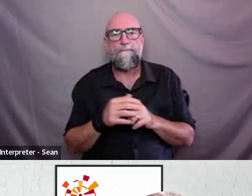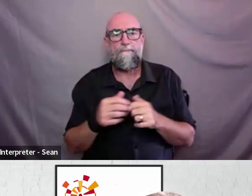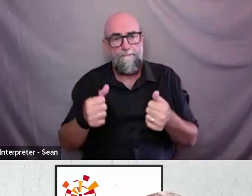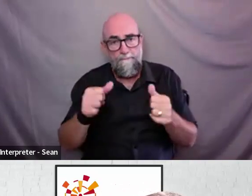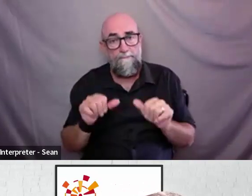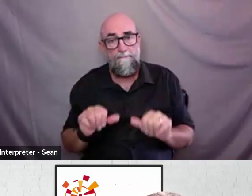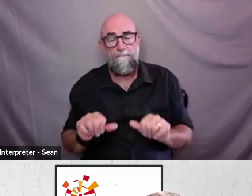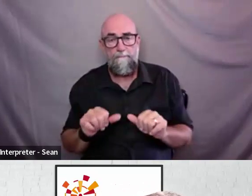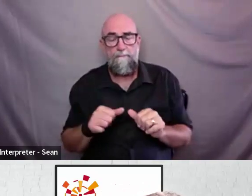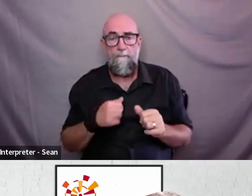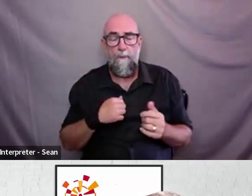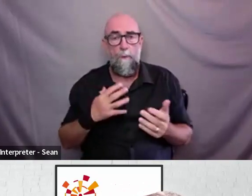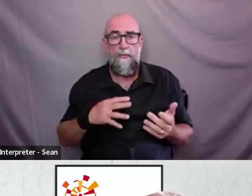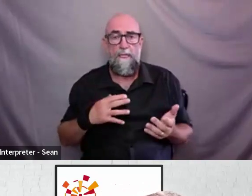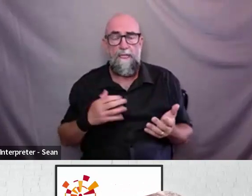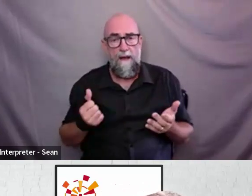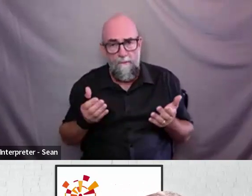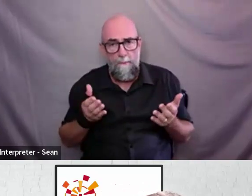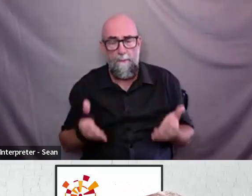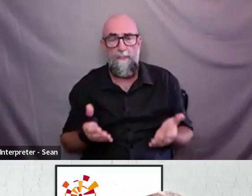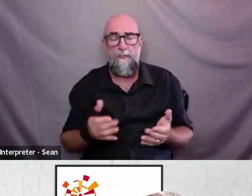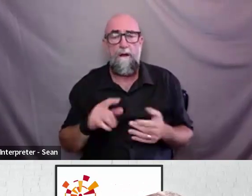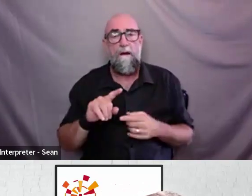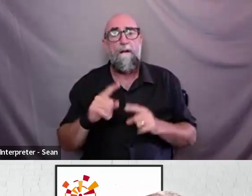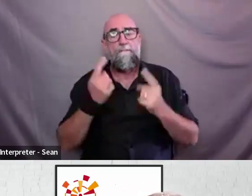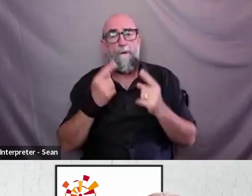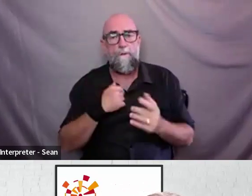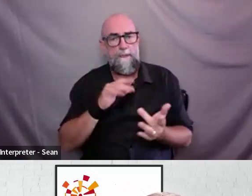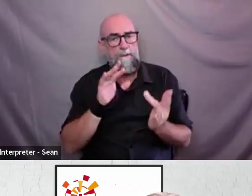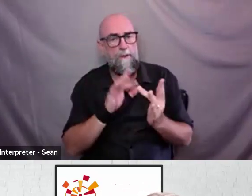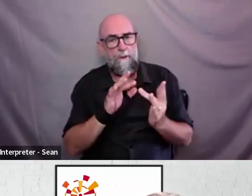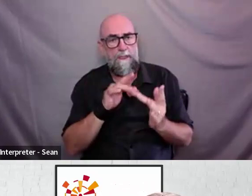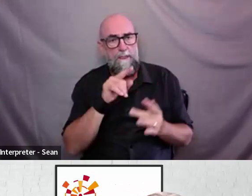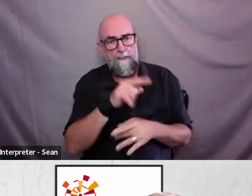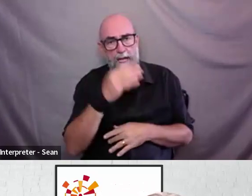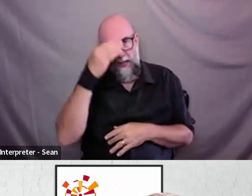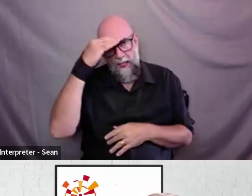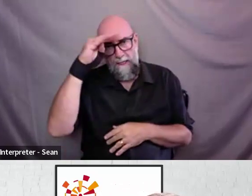work to come to them, and then we go to the local Arts Centre if they say yes.